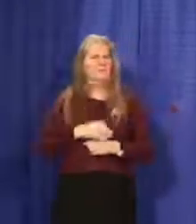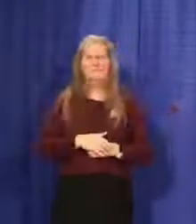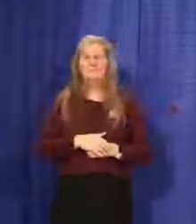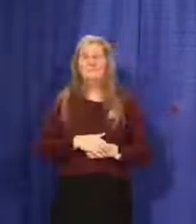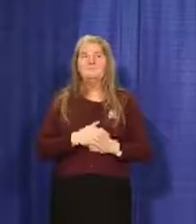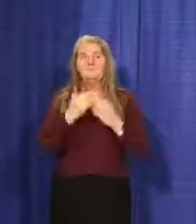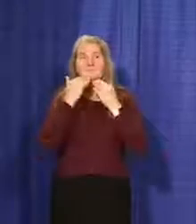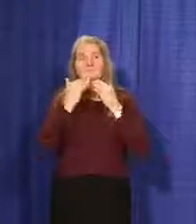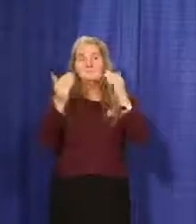Thank you.